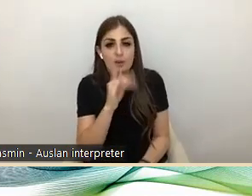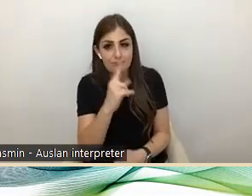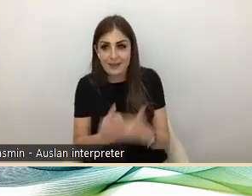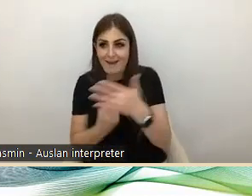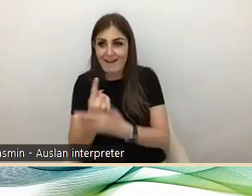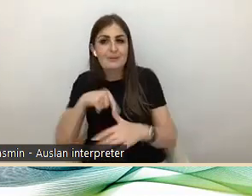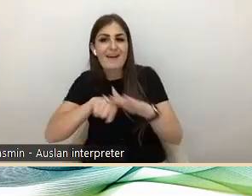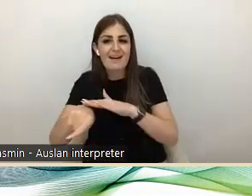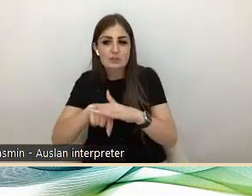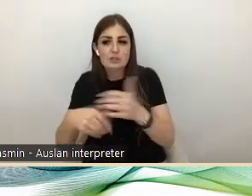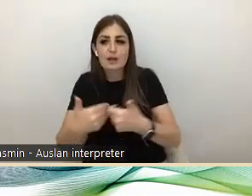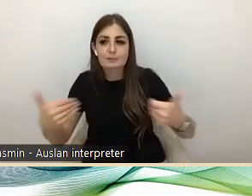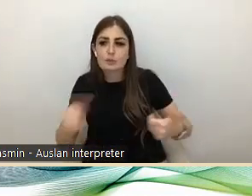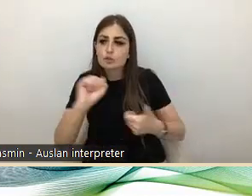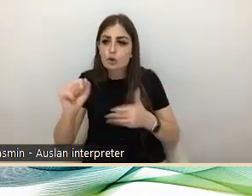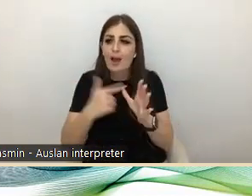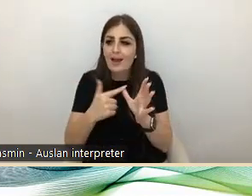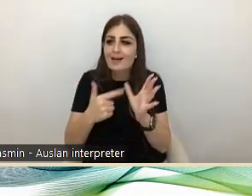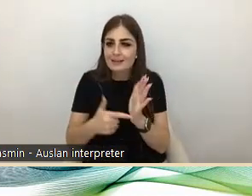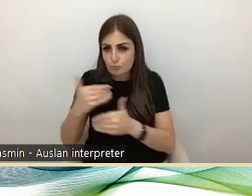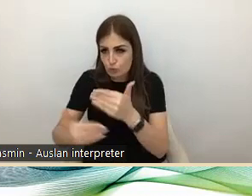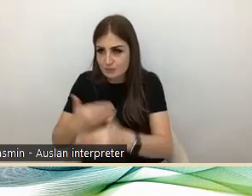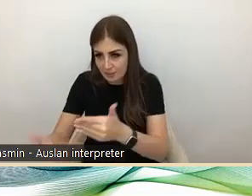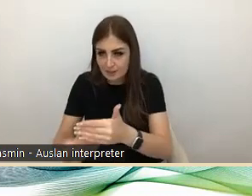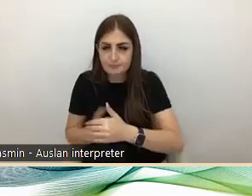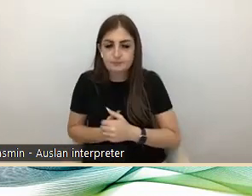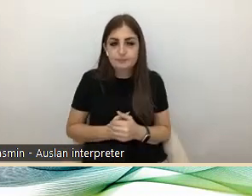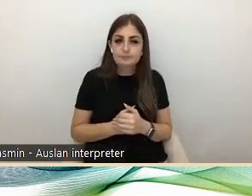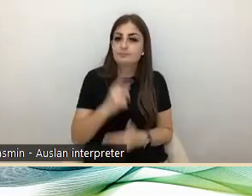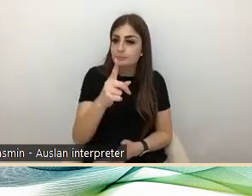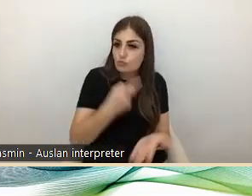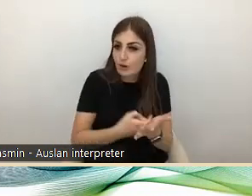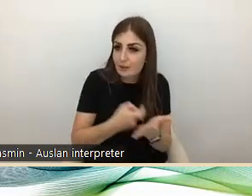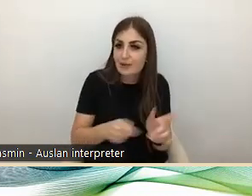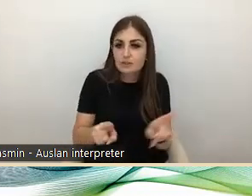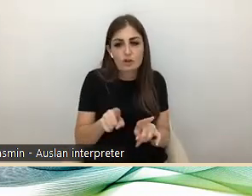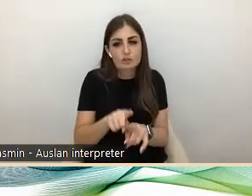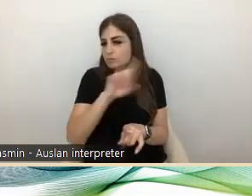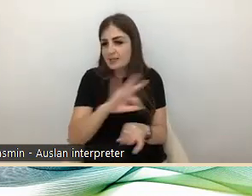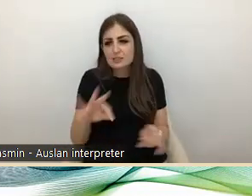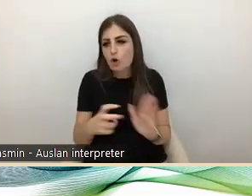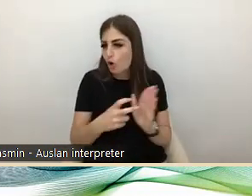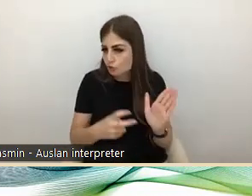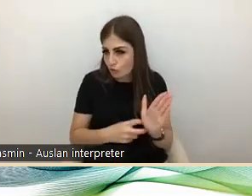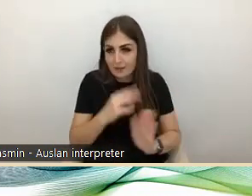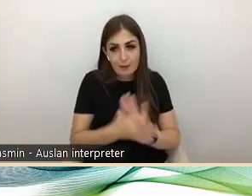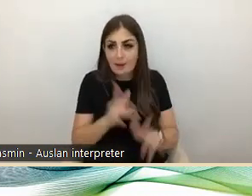A recommendation made by the expert is non binding, you can choose whether or not to